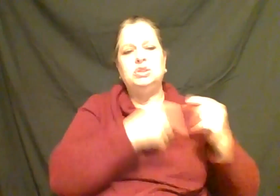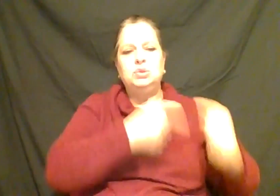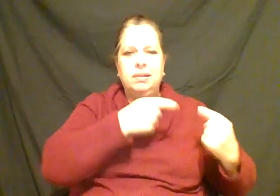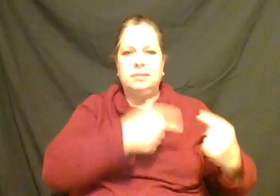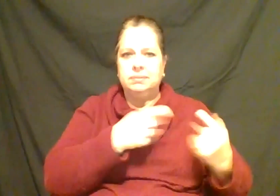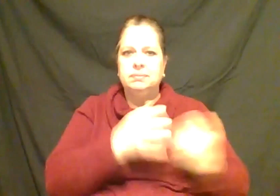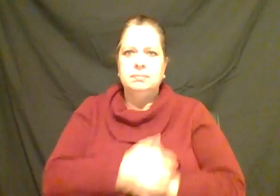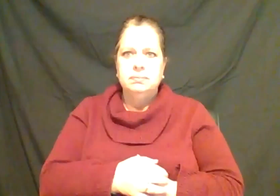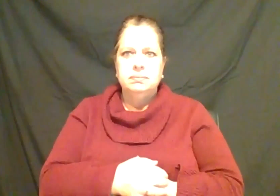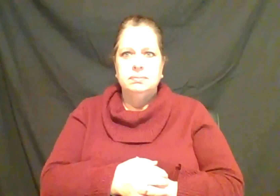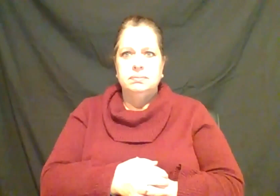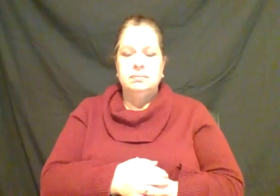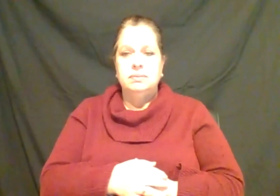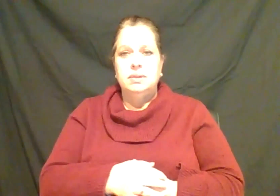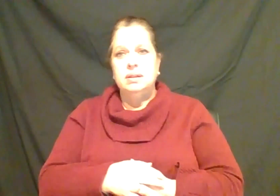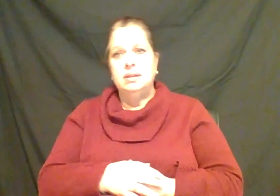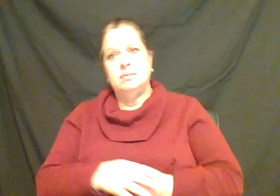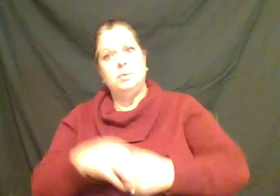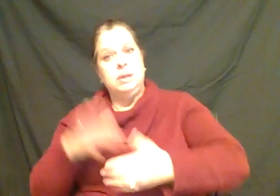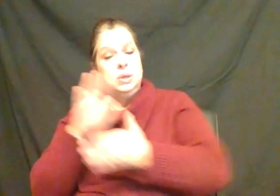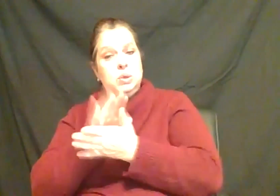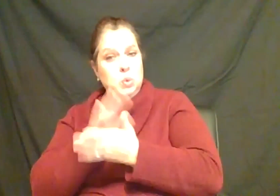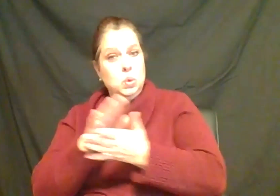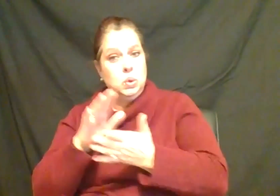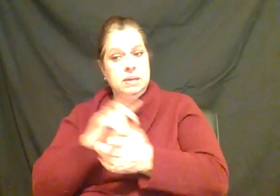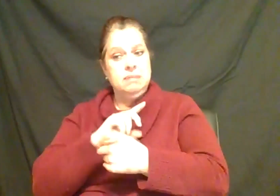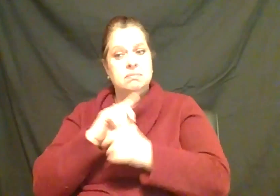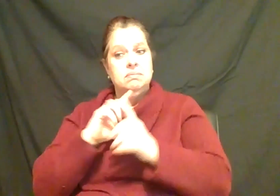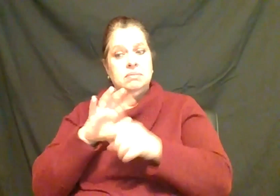from a school division that and utilize the 4x4 schedule and we our neighboring school division